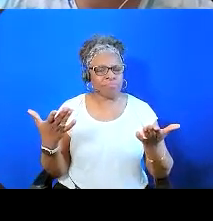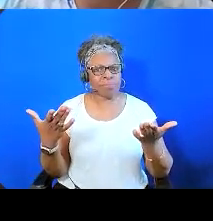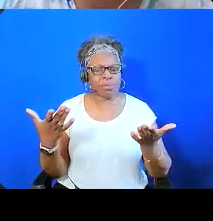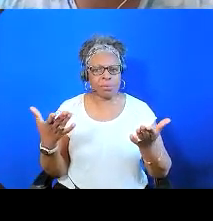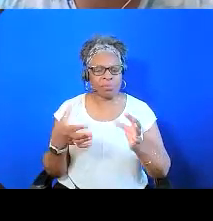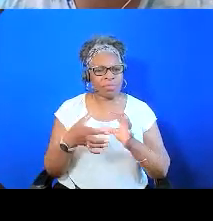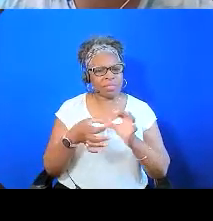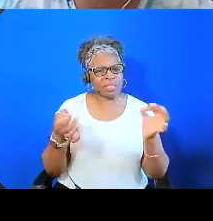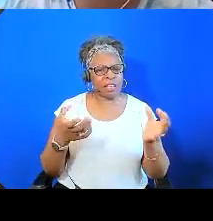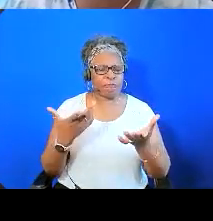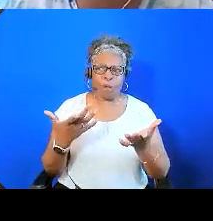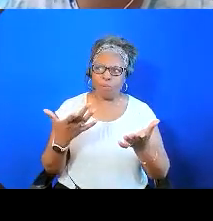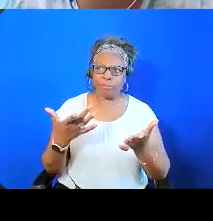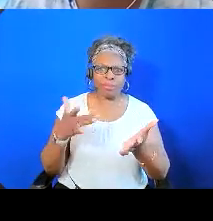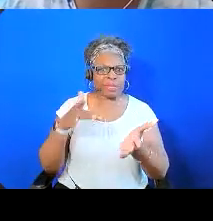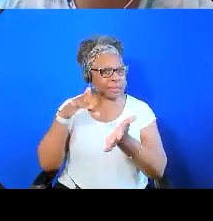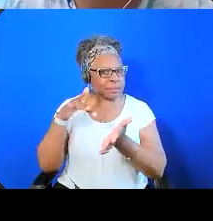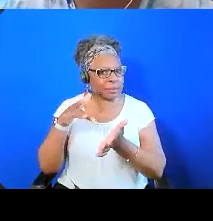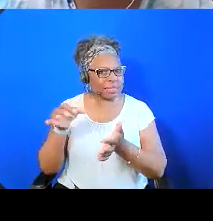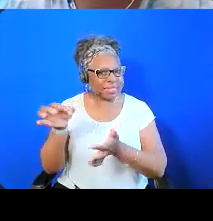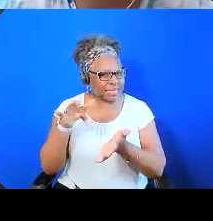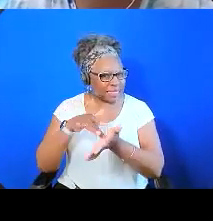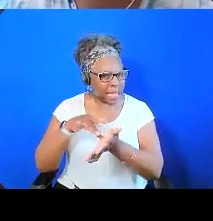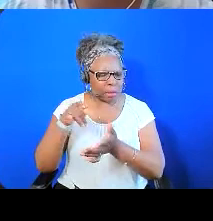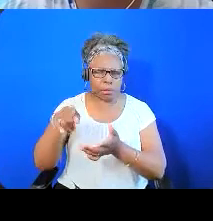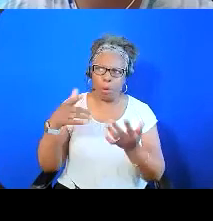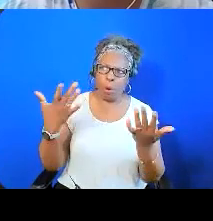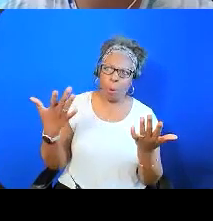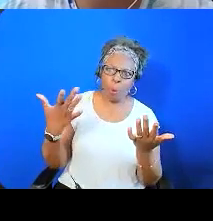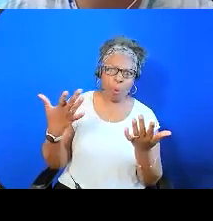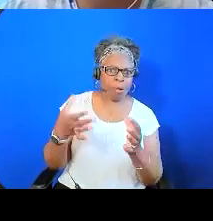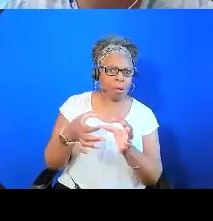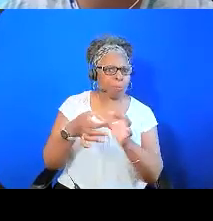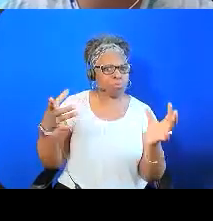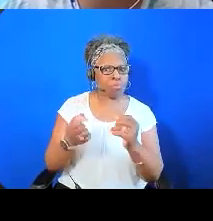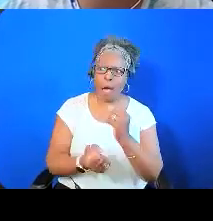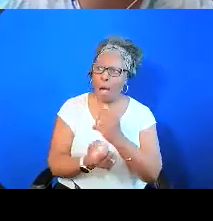the city centres or from opportunities or from - and we kind of saw very